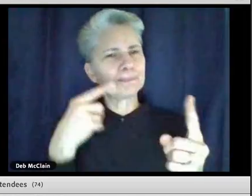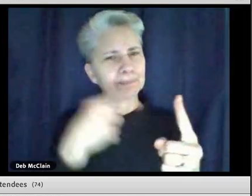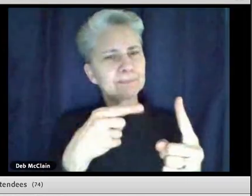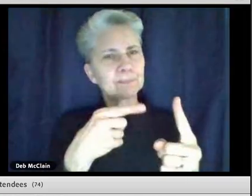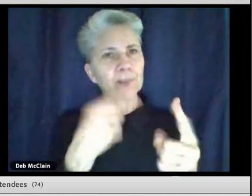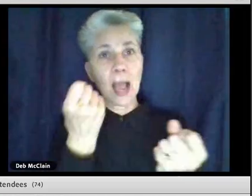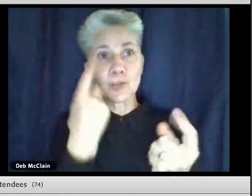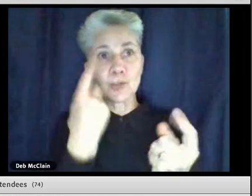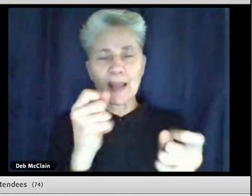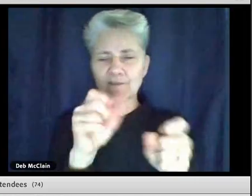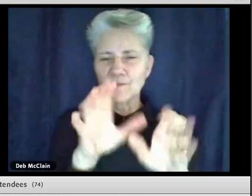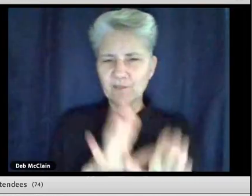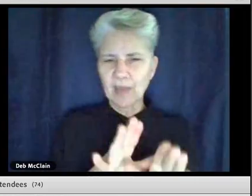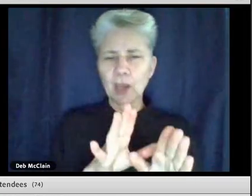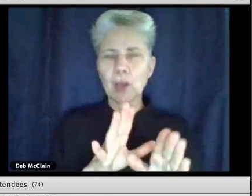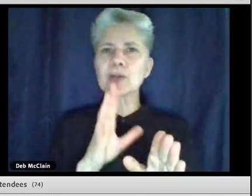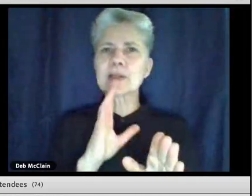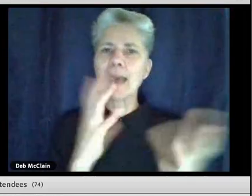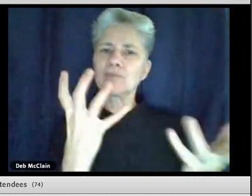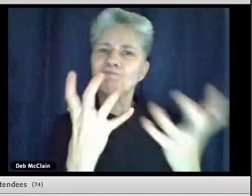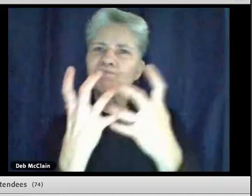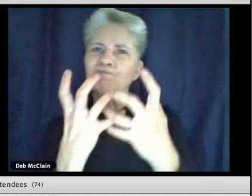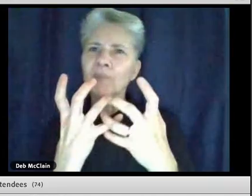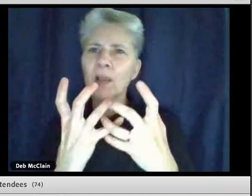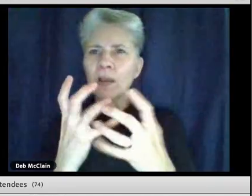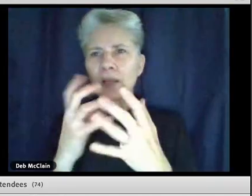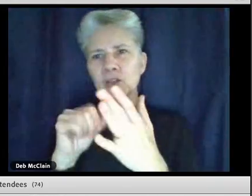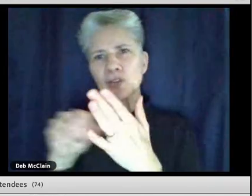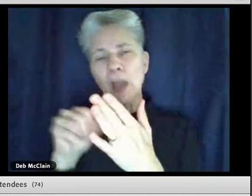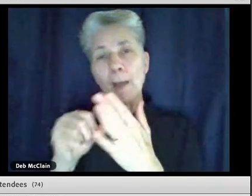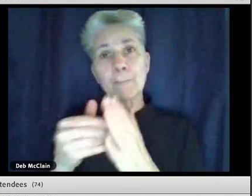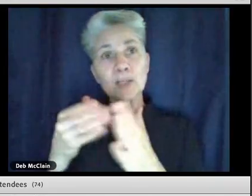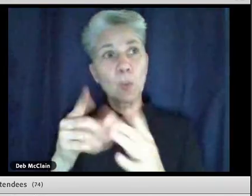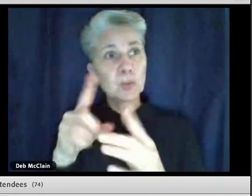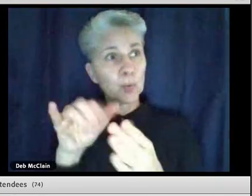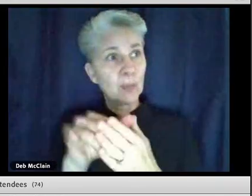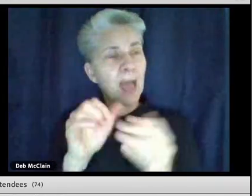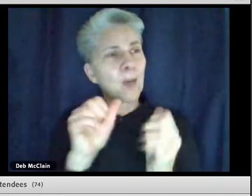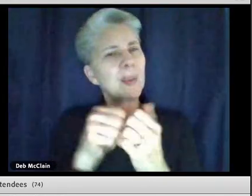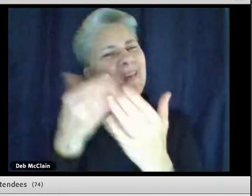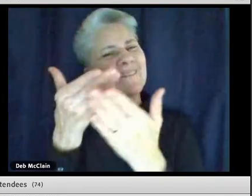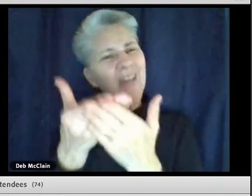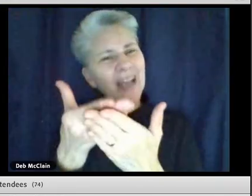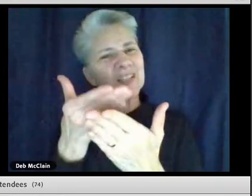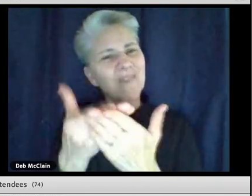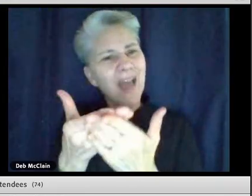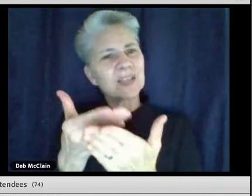You know, the key is to work towards understanding fears and putting them in context, and like I said,